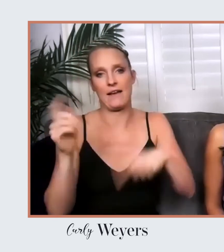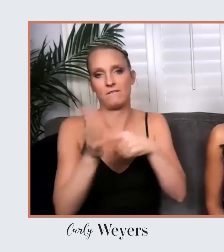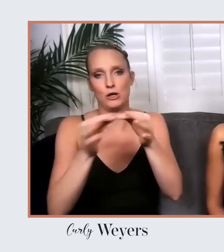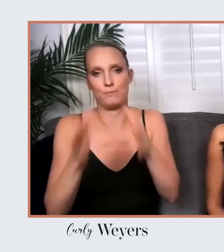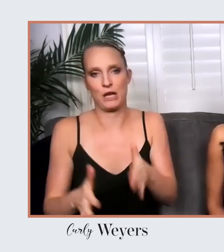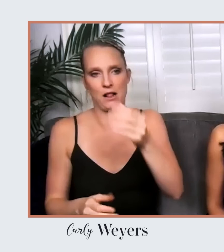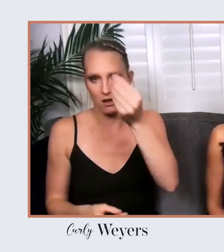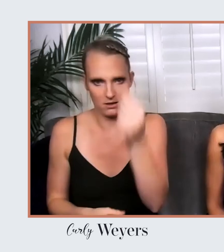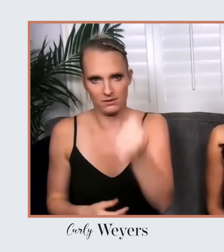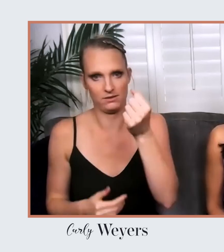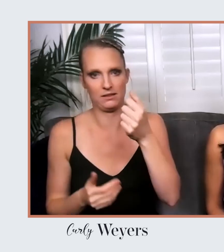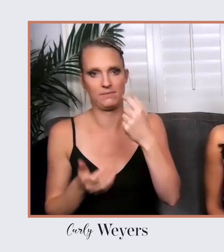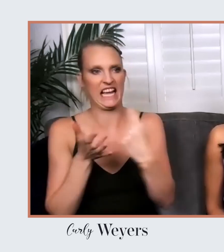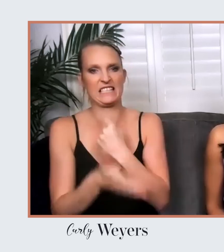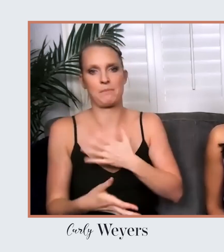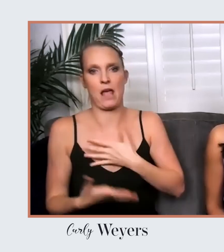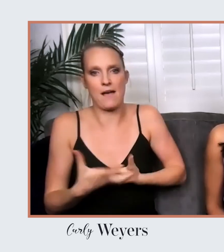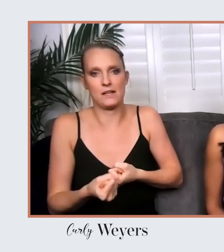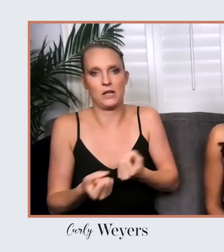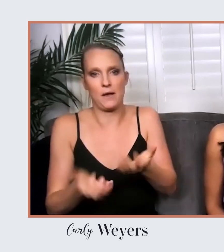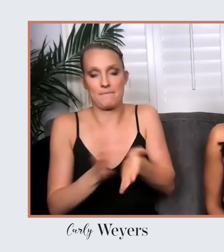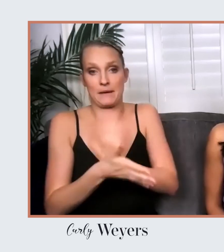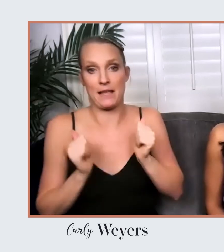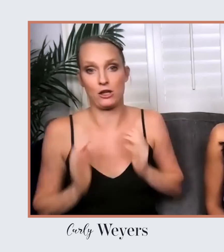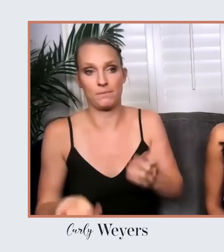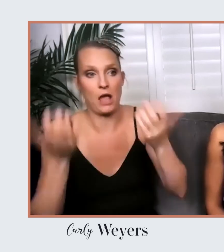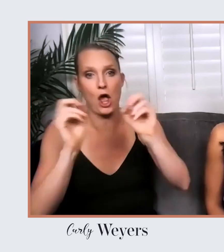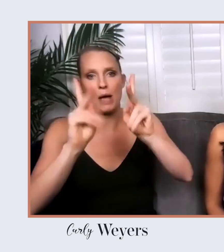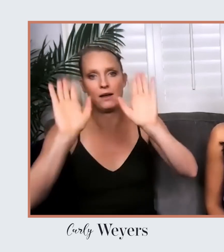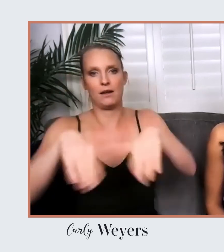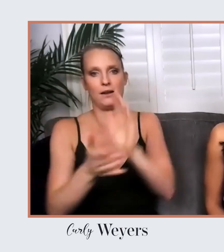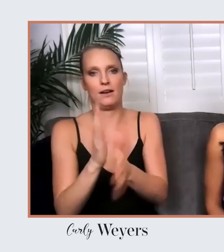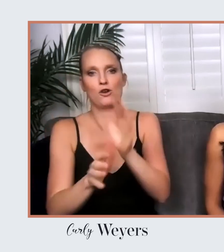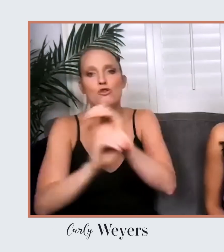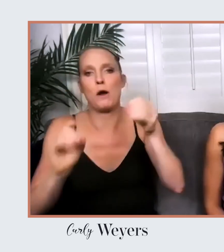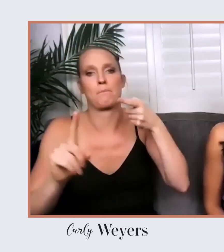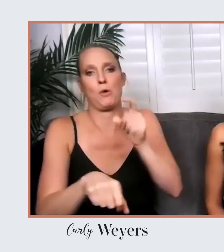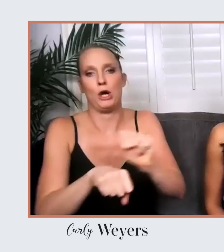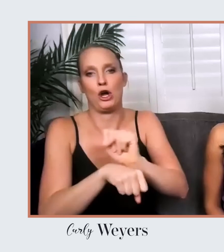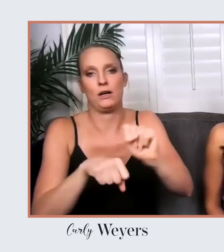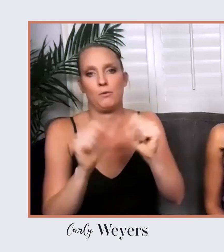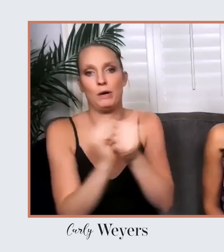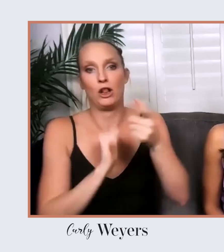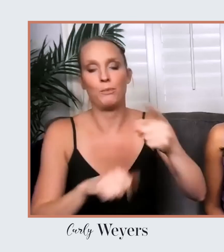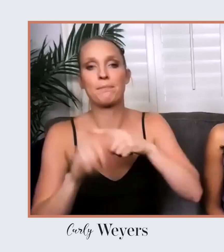I can't afford an interpreter, it instantly kills that confidence of becoming an interpreter, it's like, you know what, okay, fine. There's no point on working together with you.